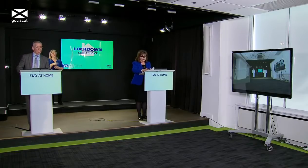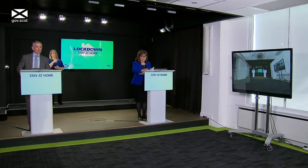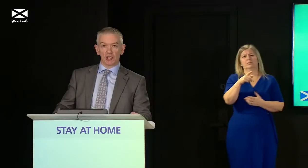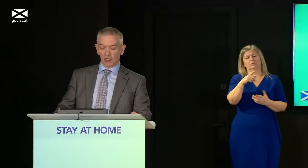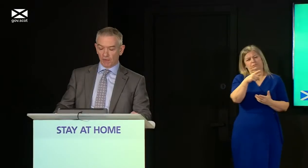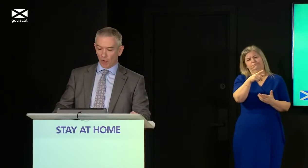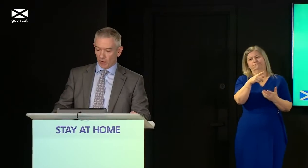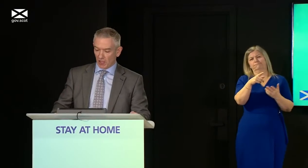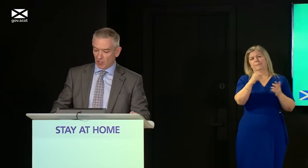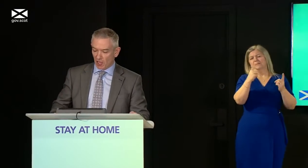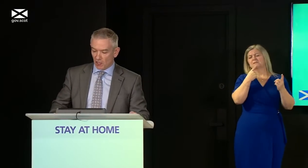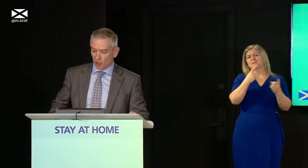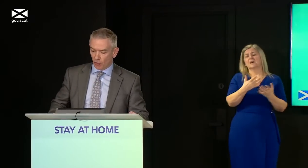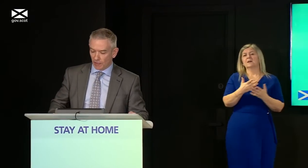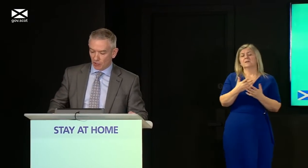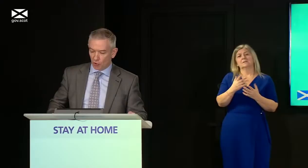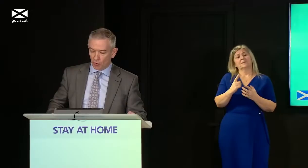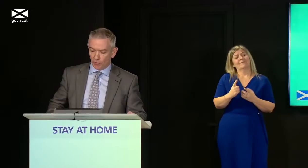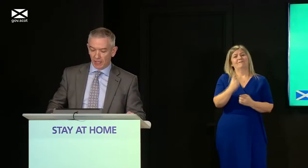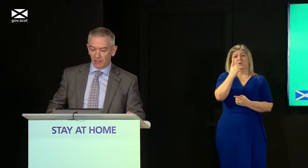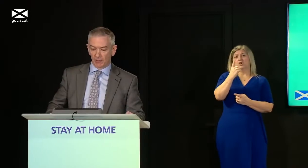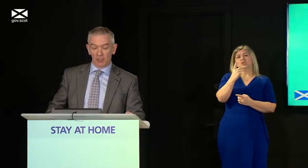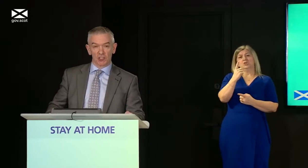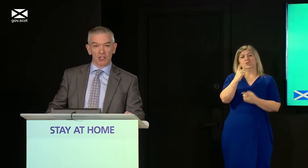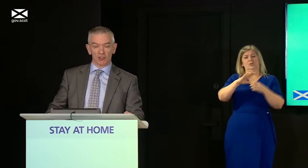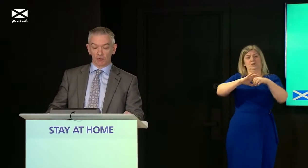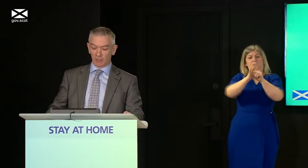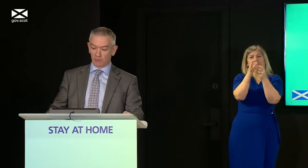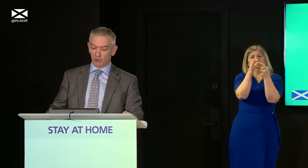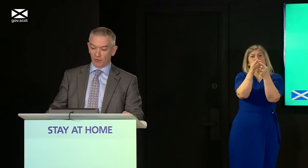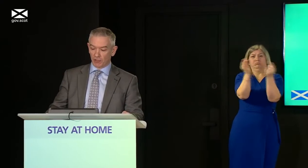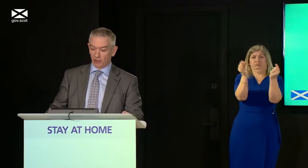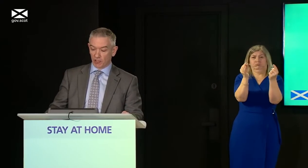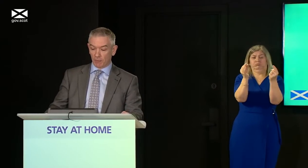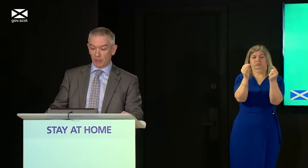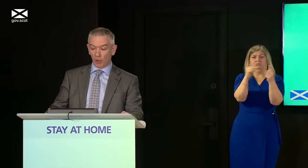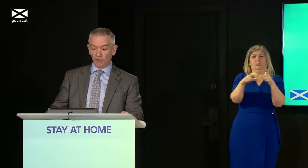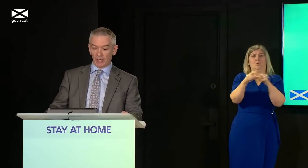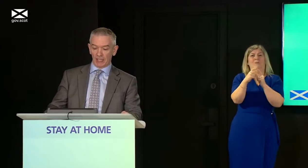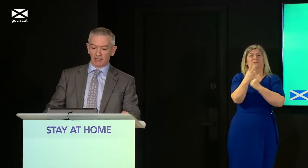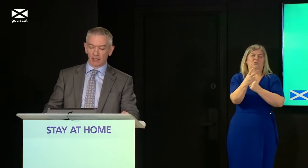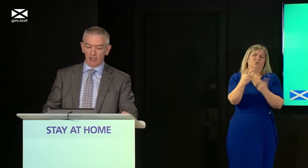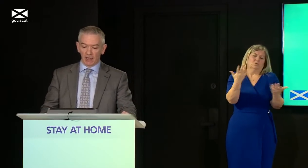cases involving the SARS-CoV2 variant of concern sometimes referred to as the p1 variant